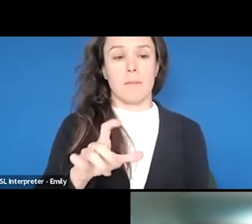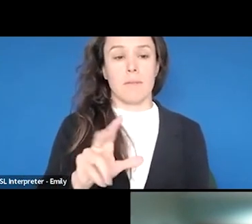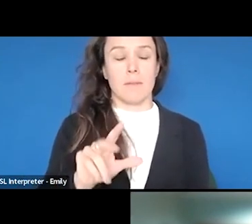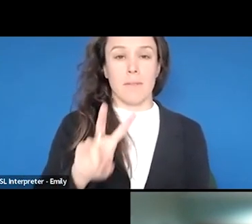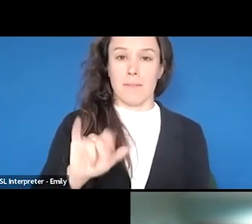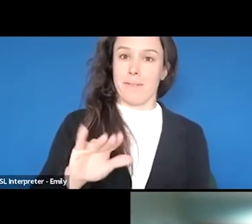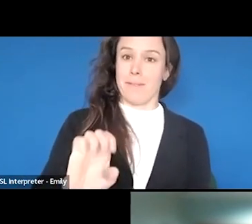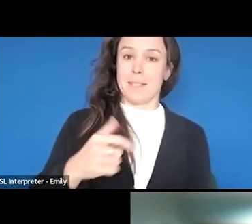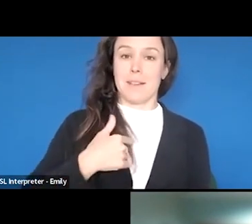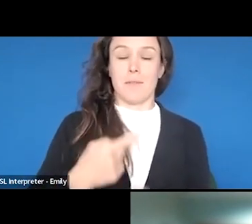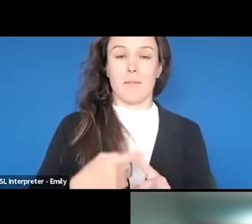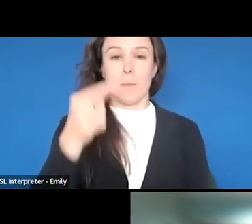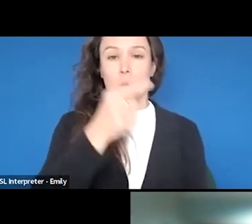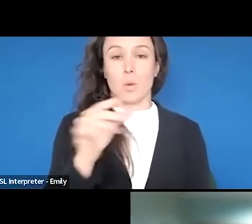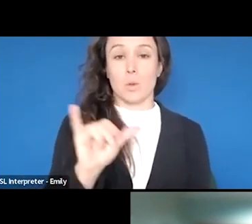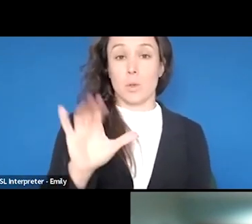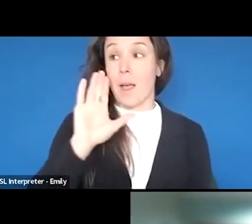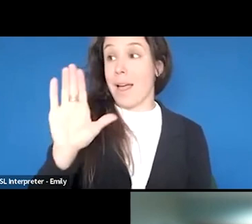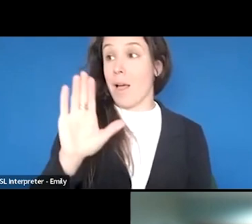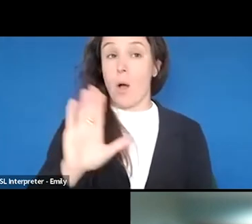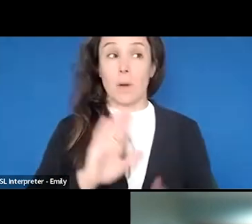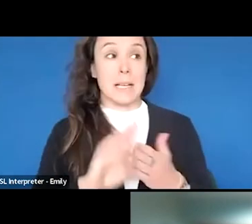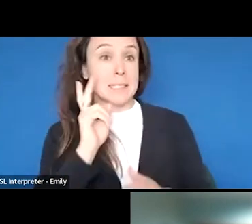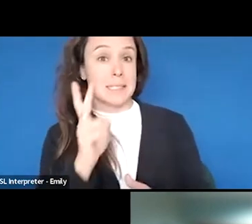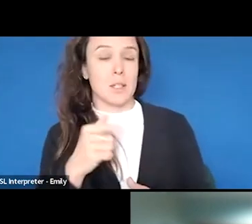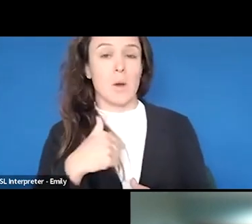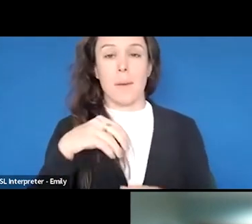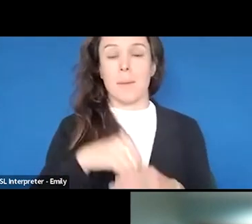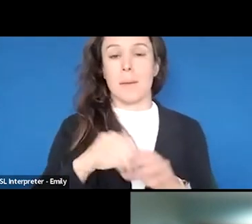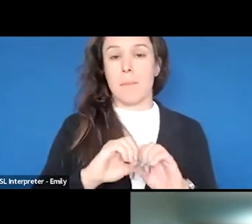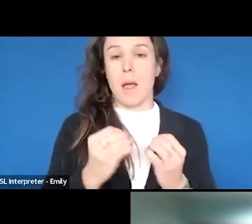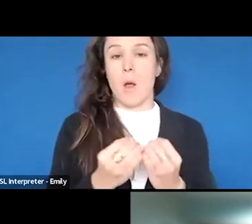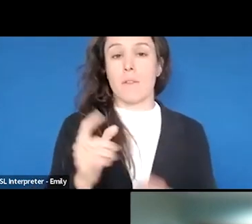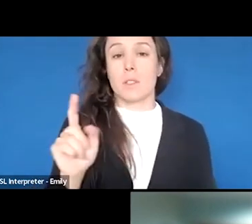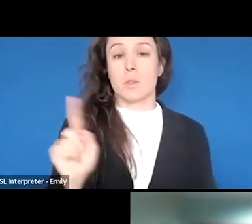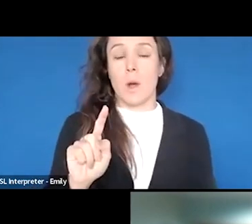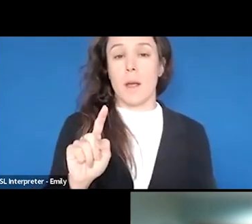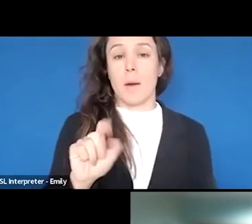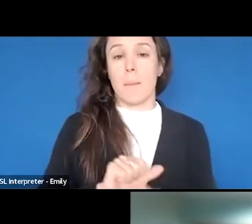I'm in my office here in Mountain View, at 1900 just FYI.